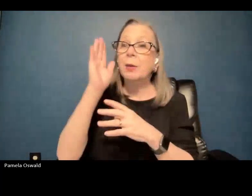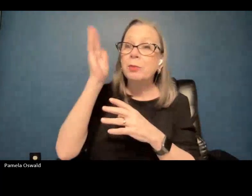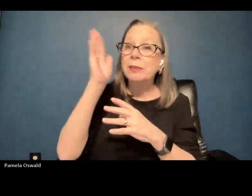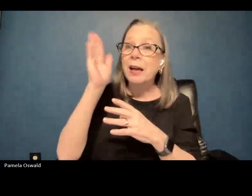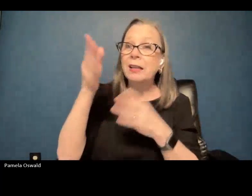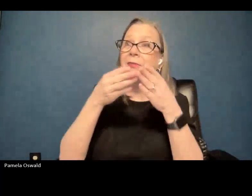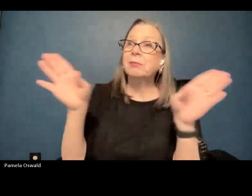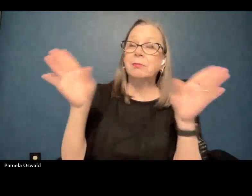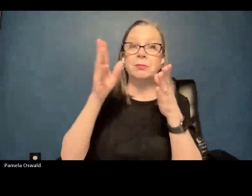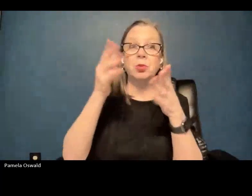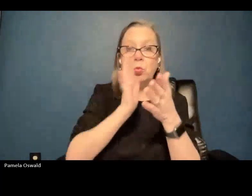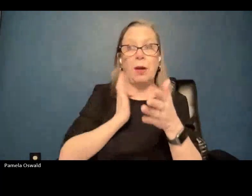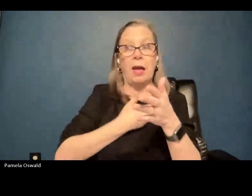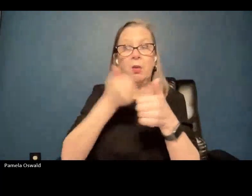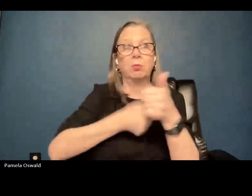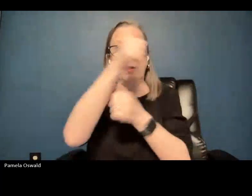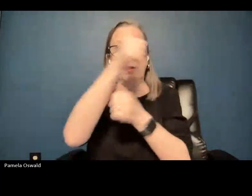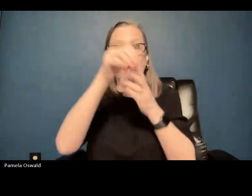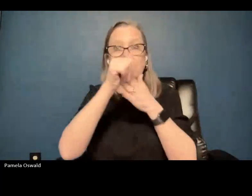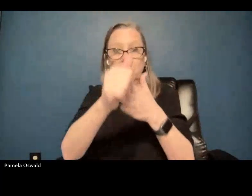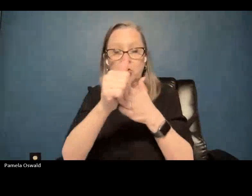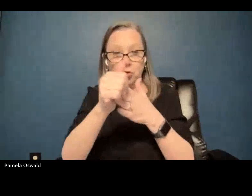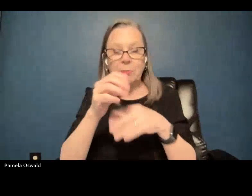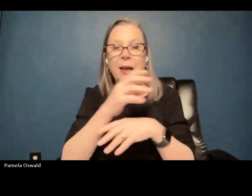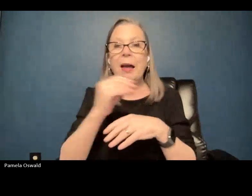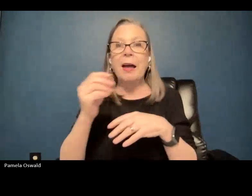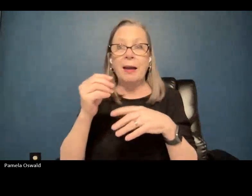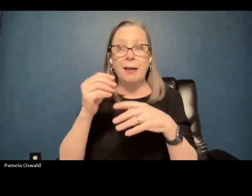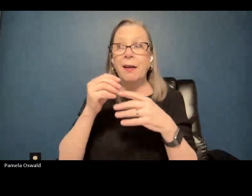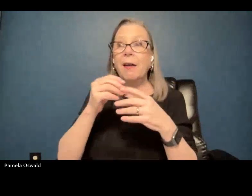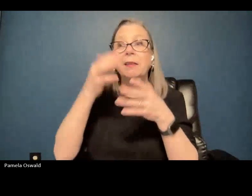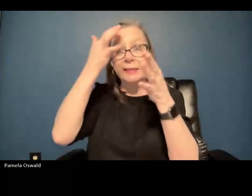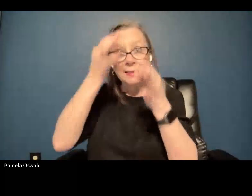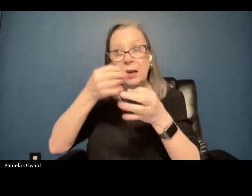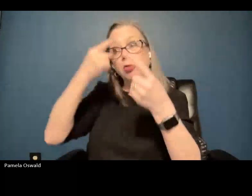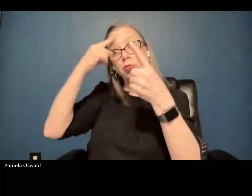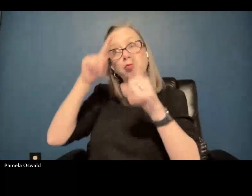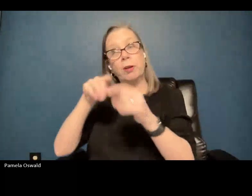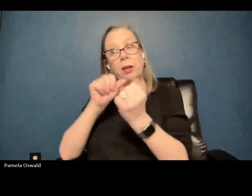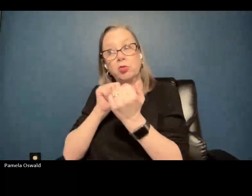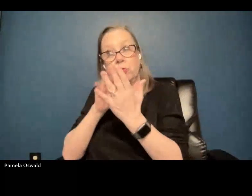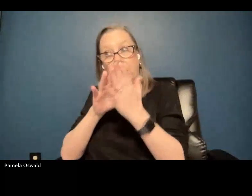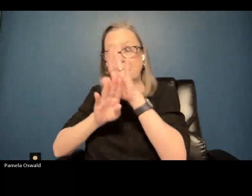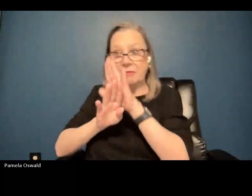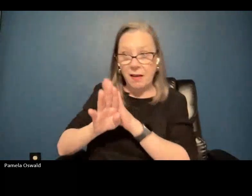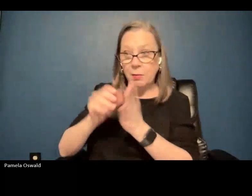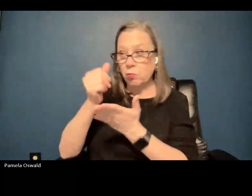And, you know, implementing the strategy after it's been, you know, developed and approved was really the the end goal.